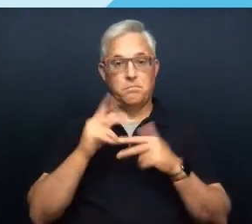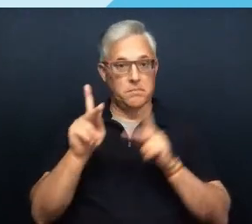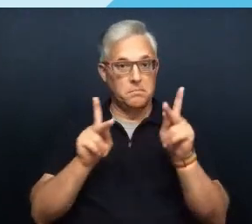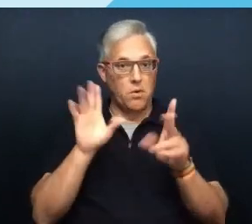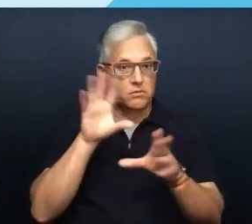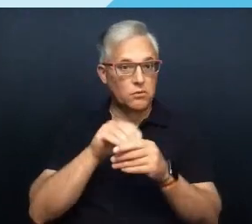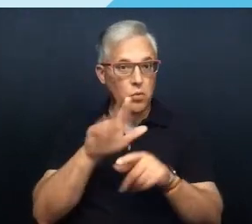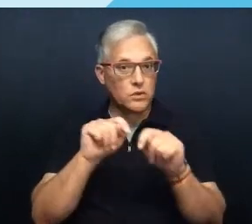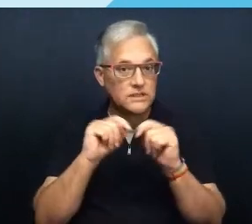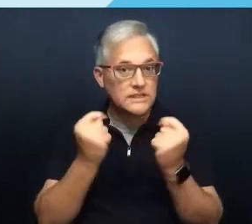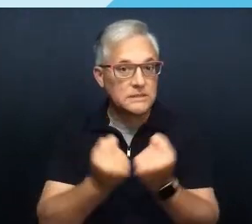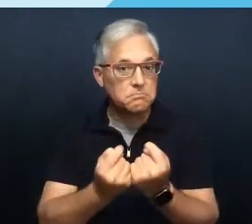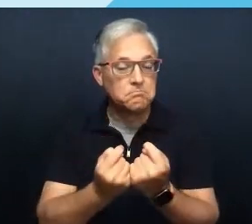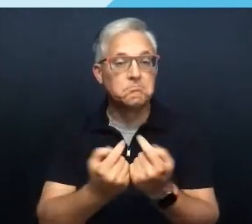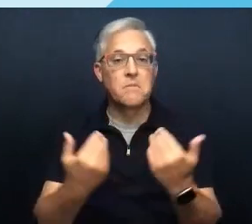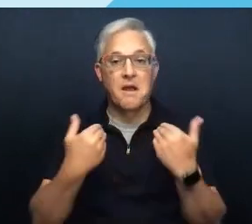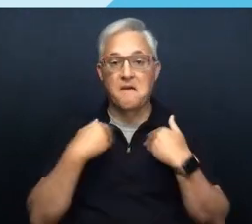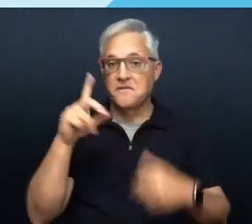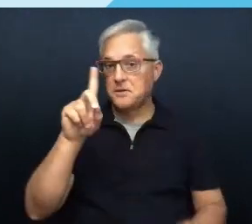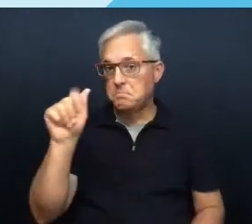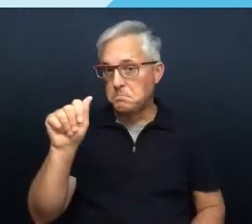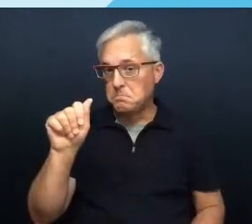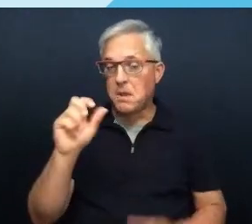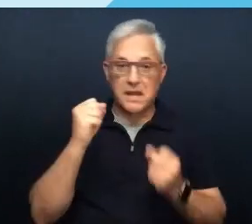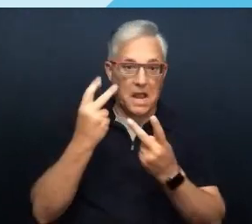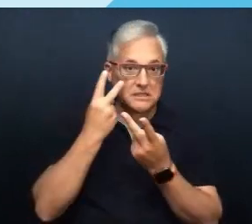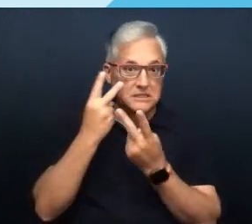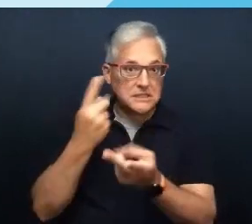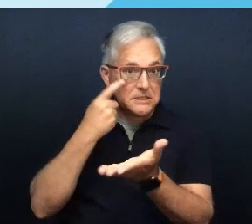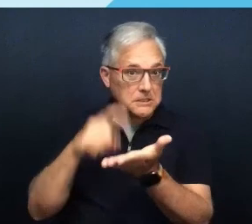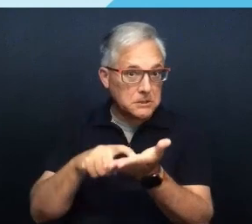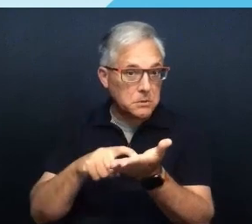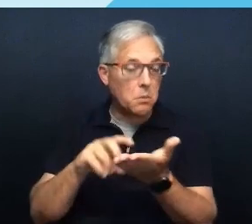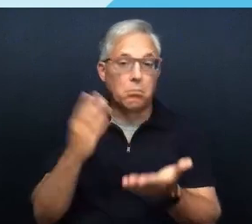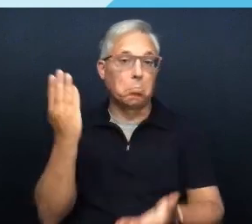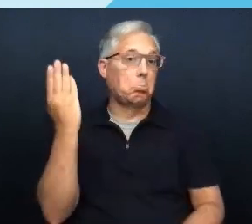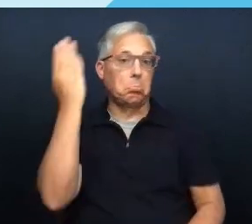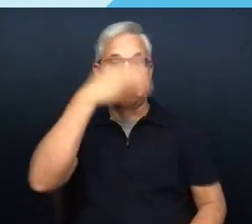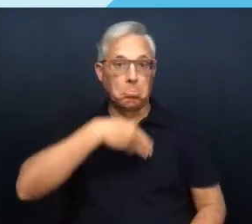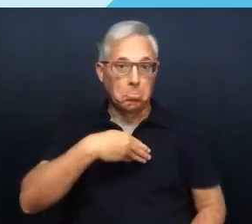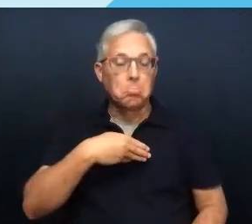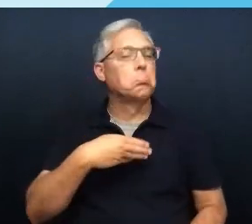it's a good idea to check with them first what they might need with respect